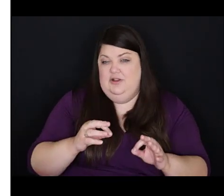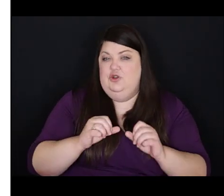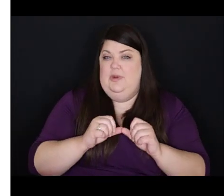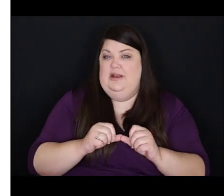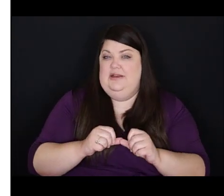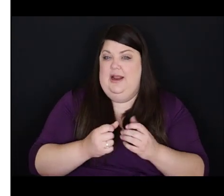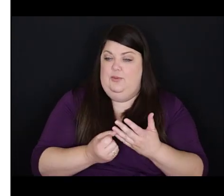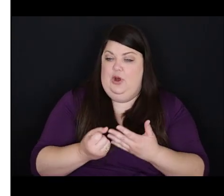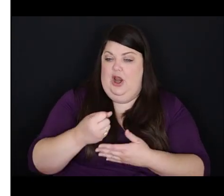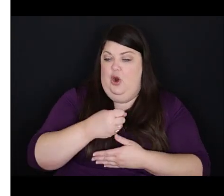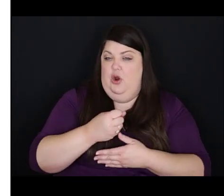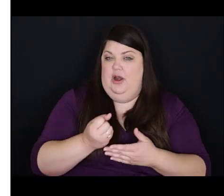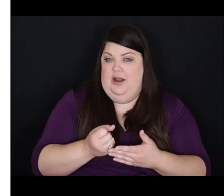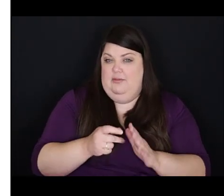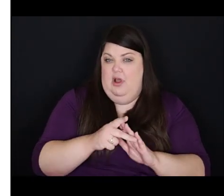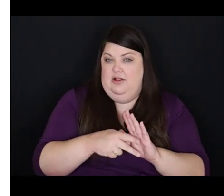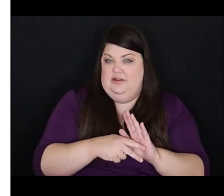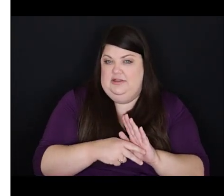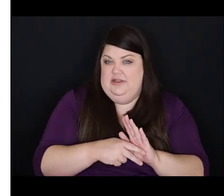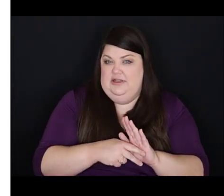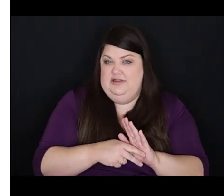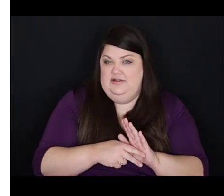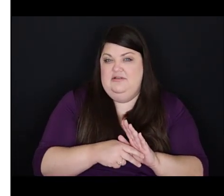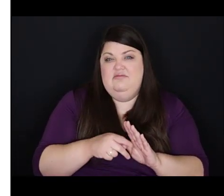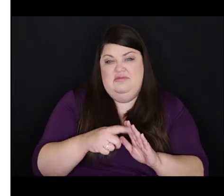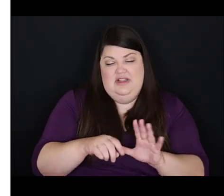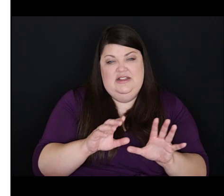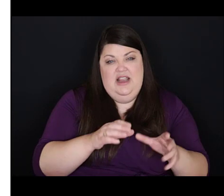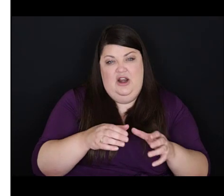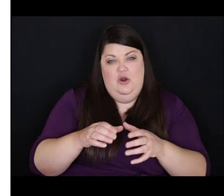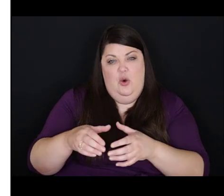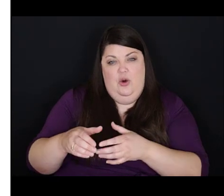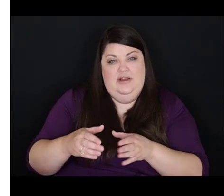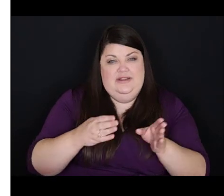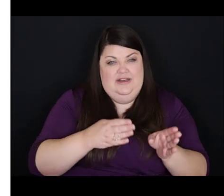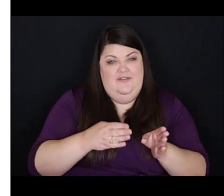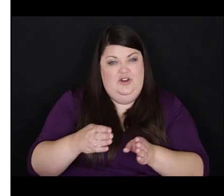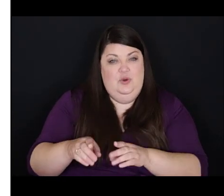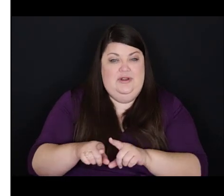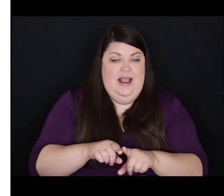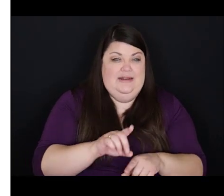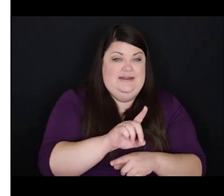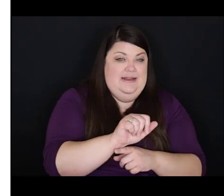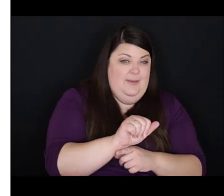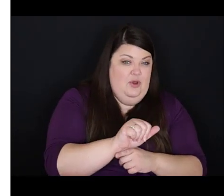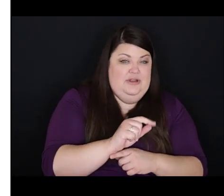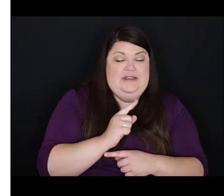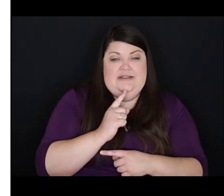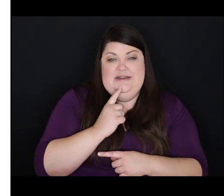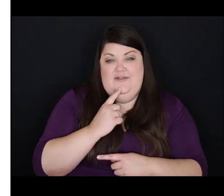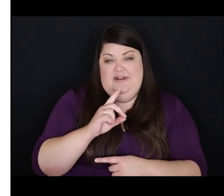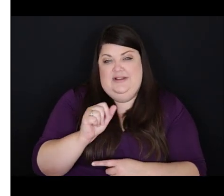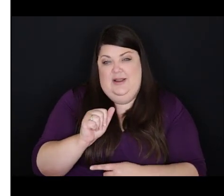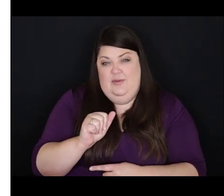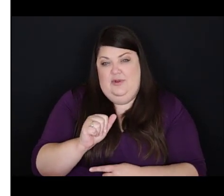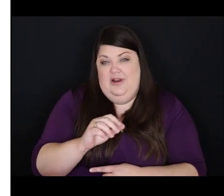policies, such as categorizing individuals as disabled, significantly disabled and most